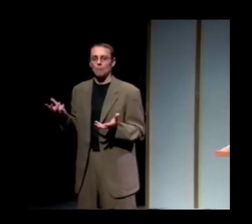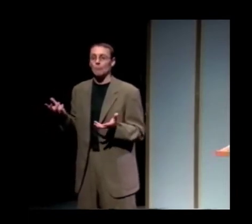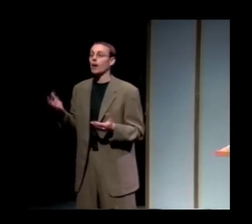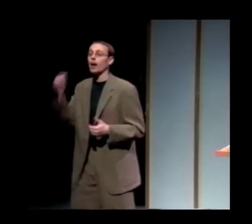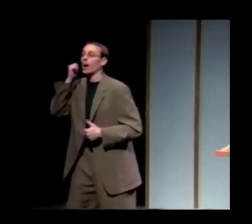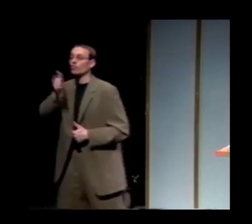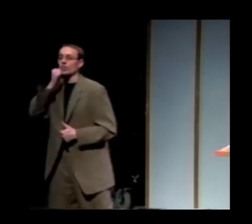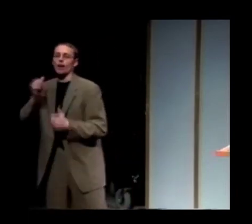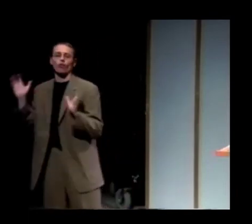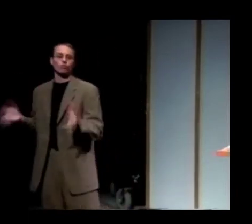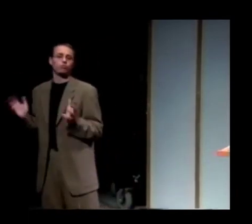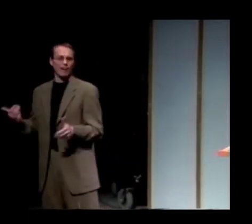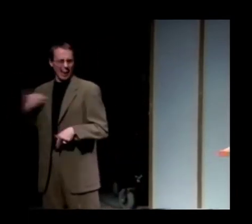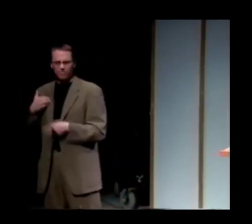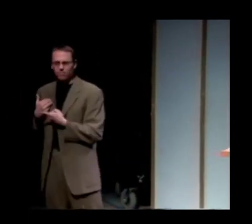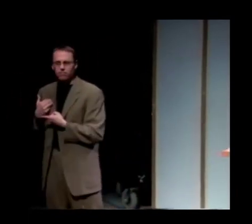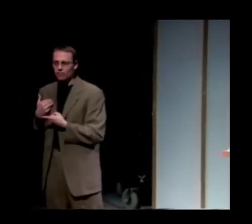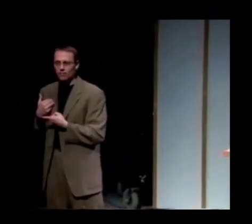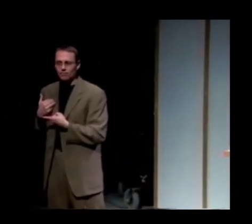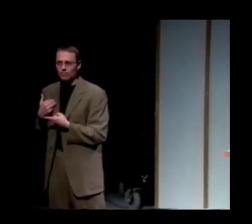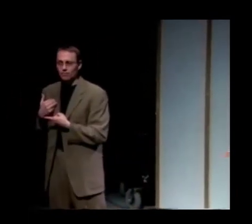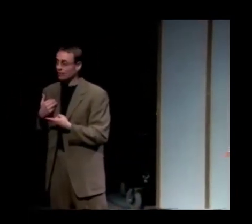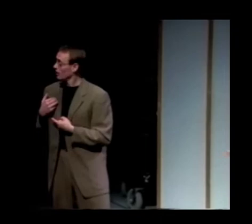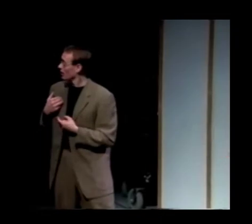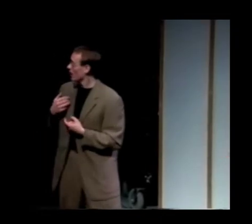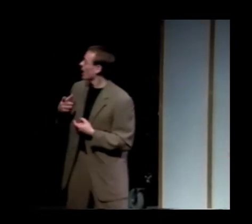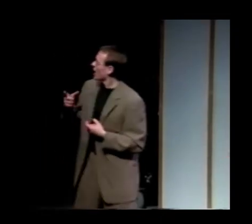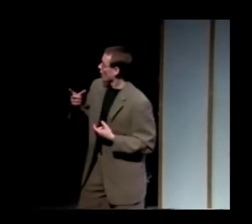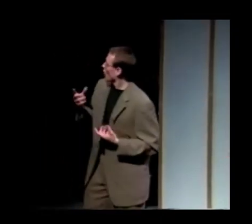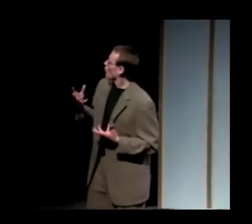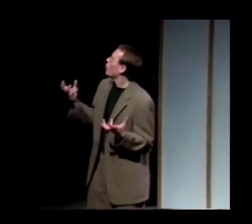AND THE RHYME SCHEME IS THE SAME. SO EVERYDAY LANGUAGE, EVERYDAY SPEAKING